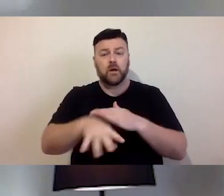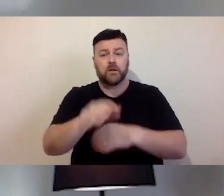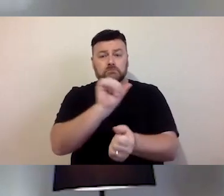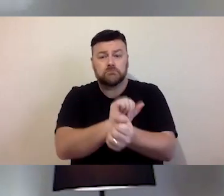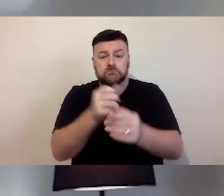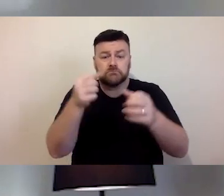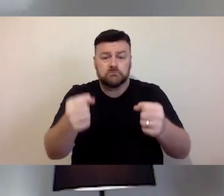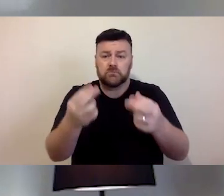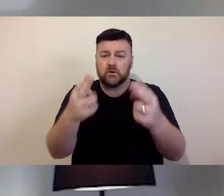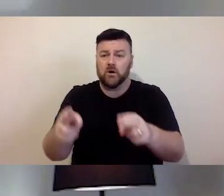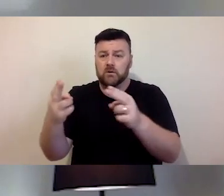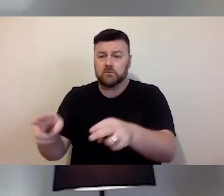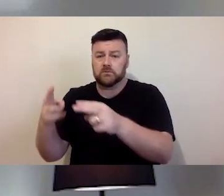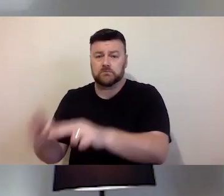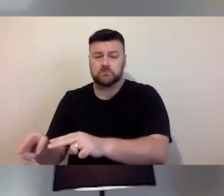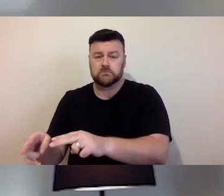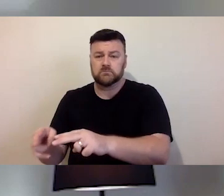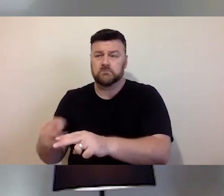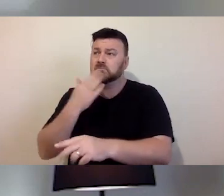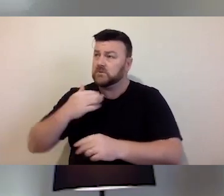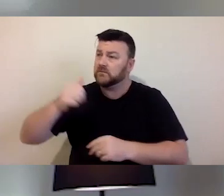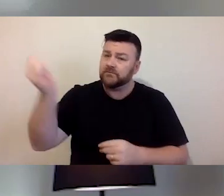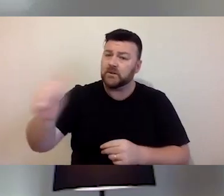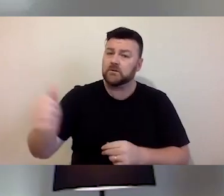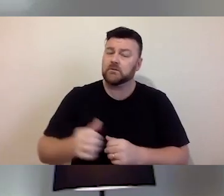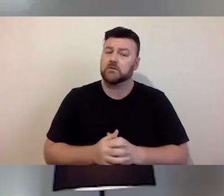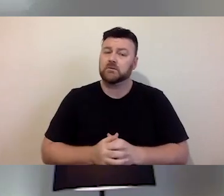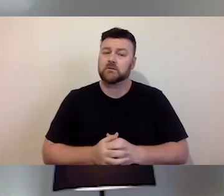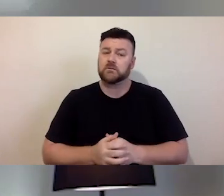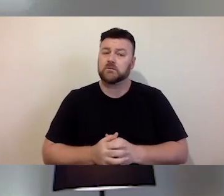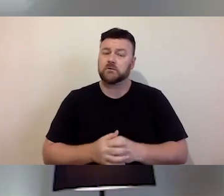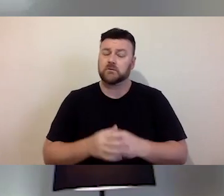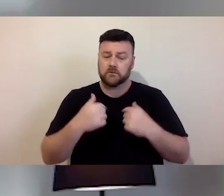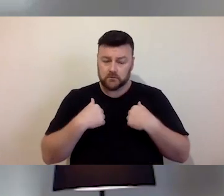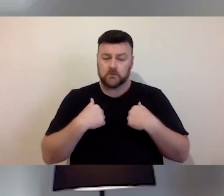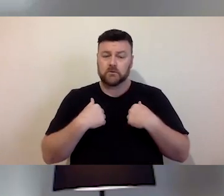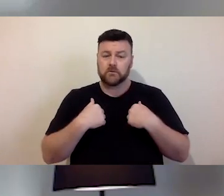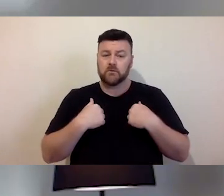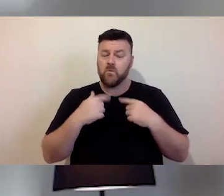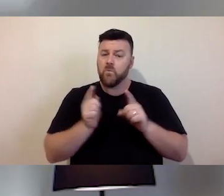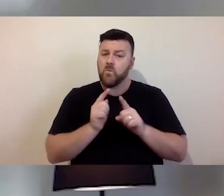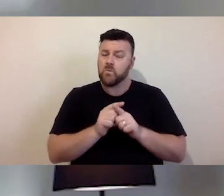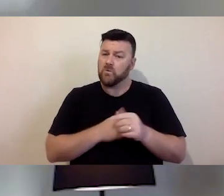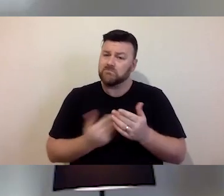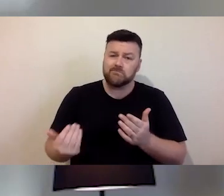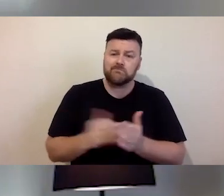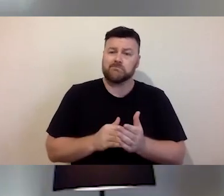something deeper, about opposing the ongoing systemic racism of my